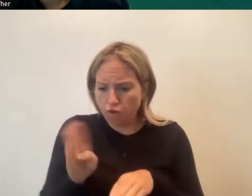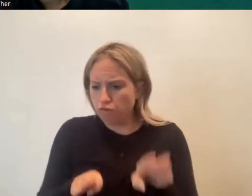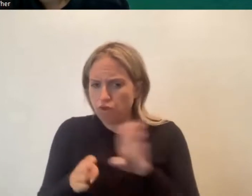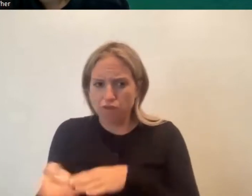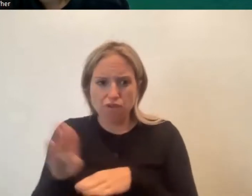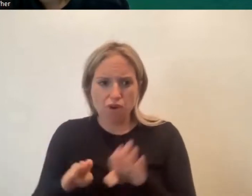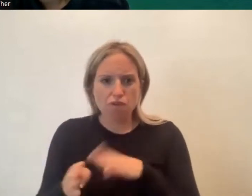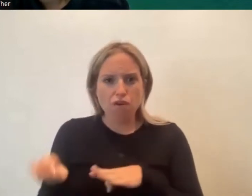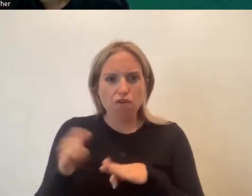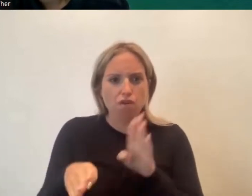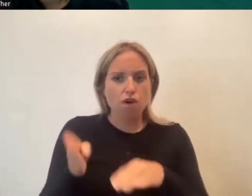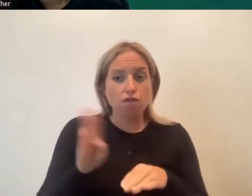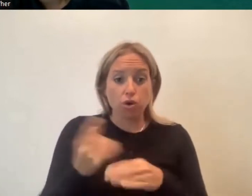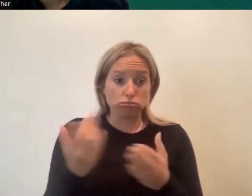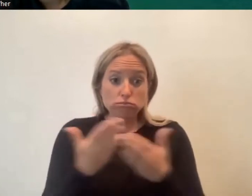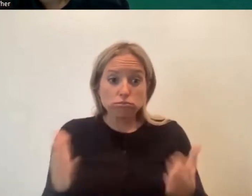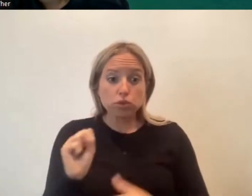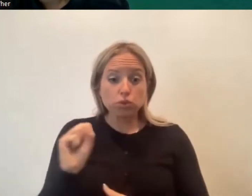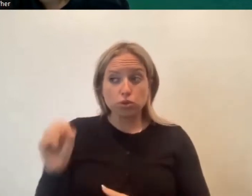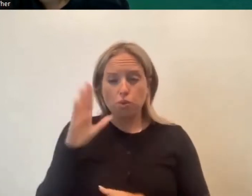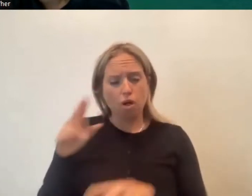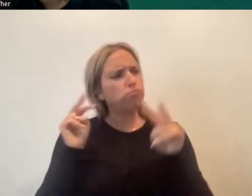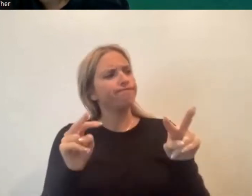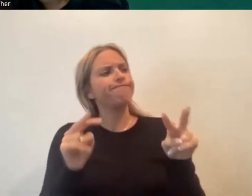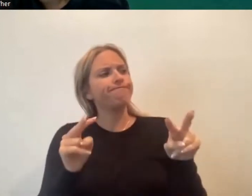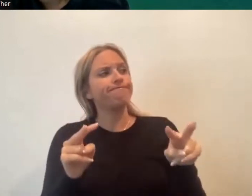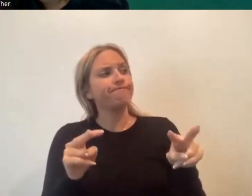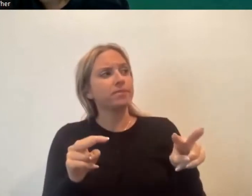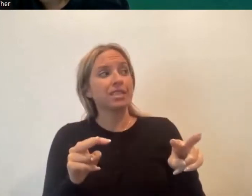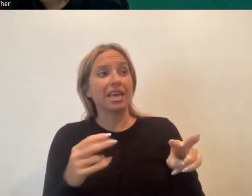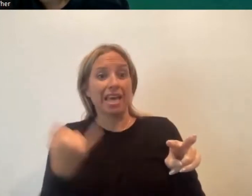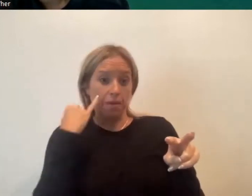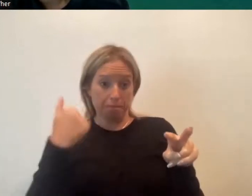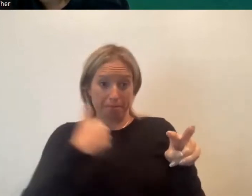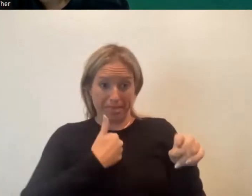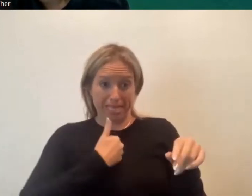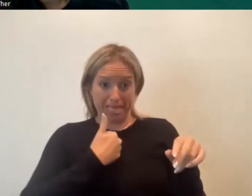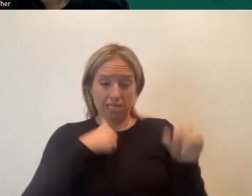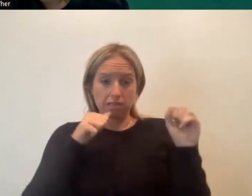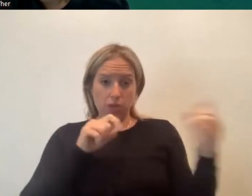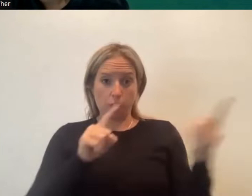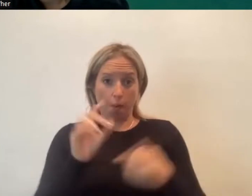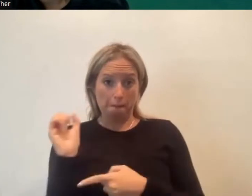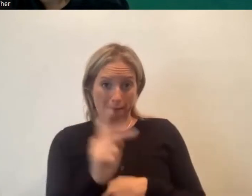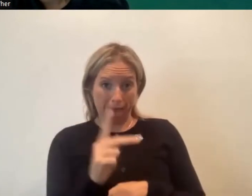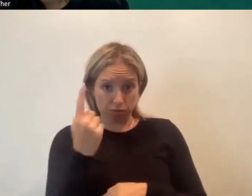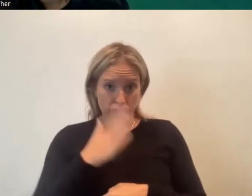security is going to look at is whether or not I am able to return to my past job folding